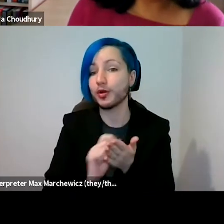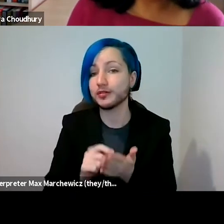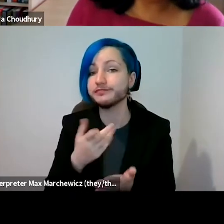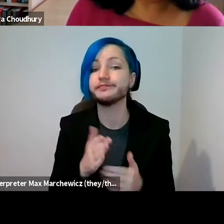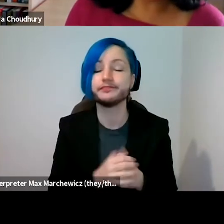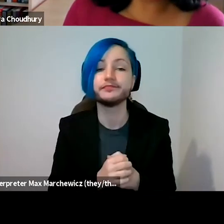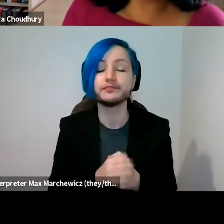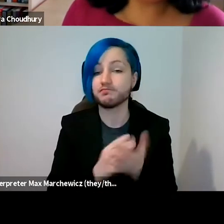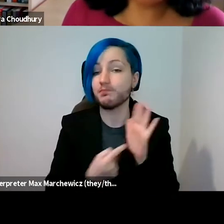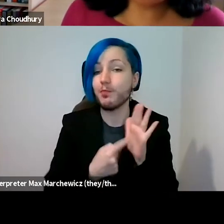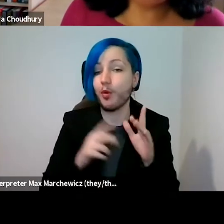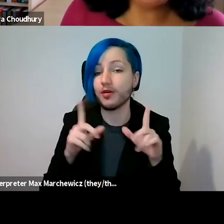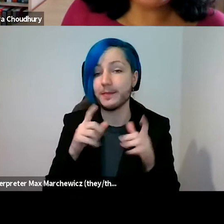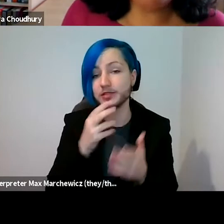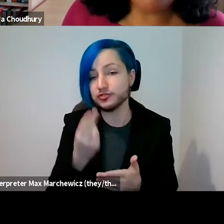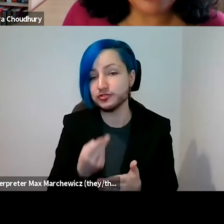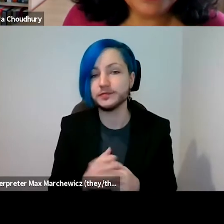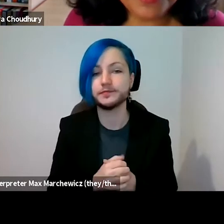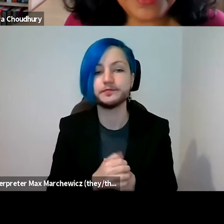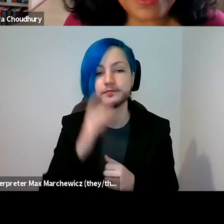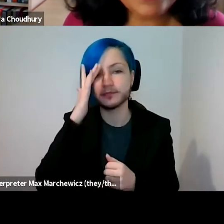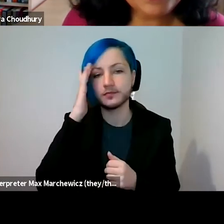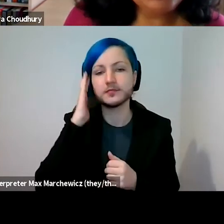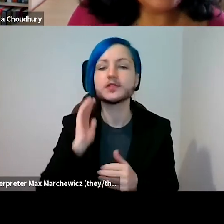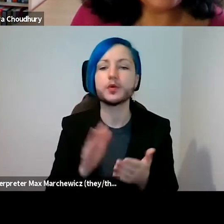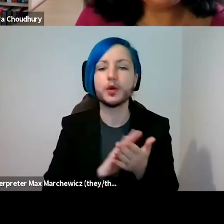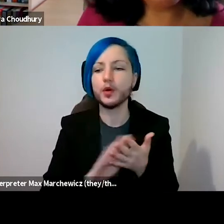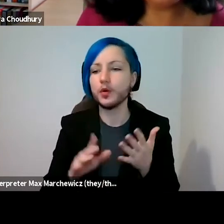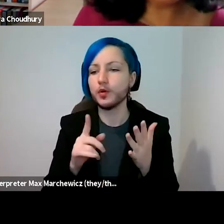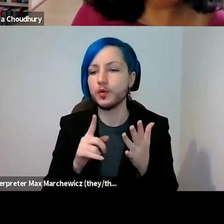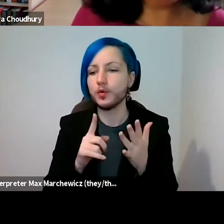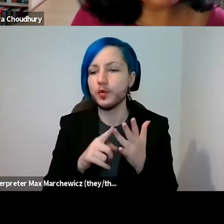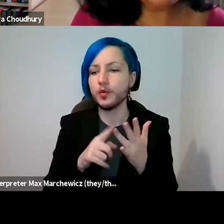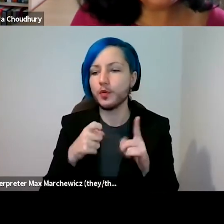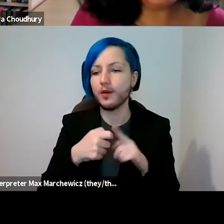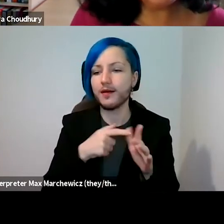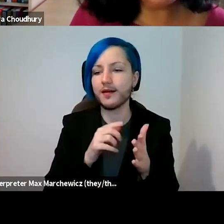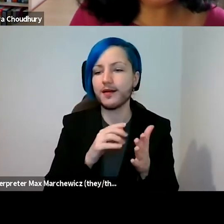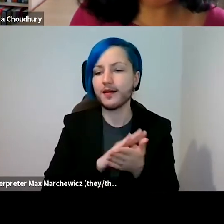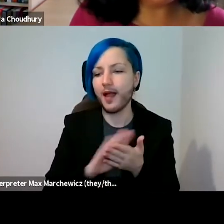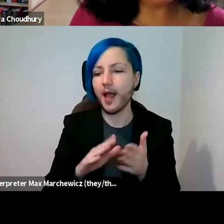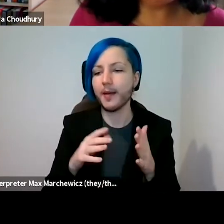and the Hookah Vadaj, not badar, as it's mistaken and printed on the page is the man